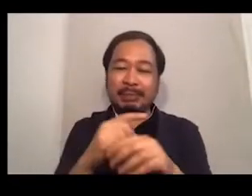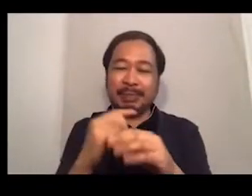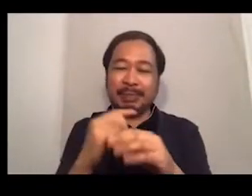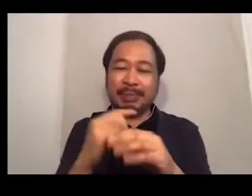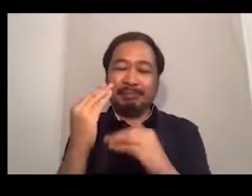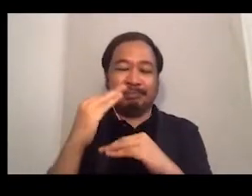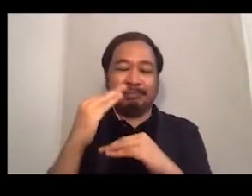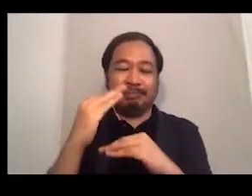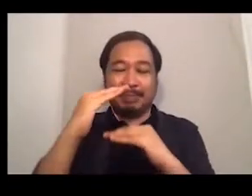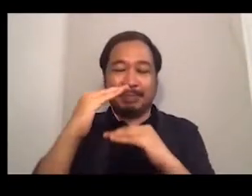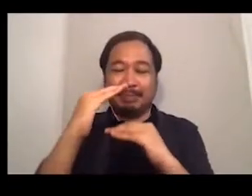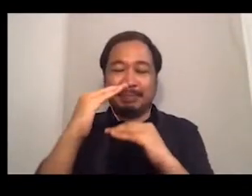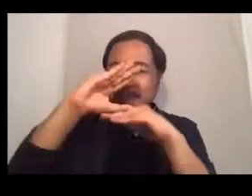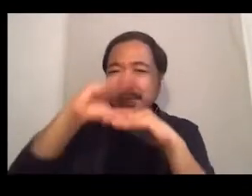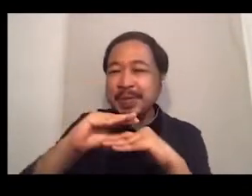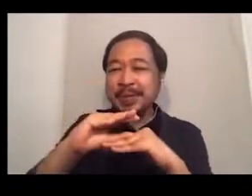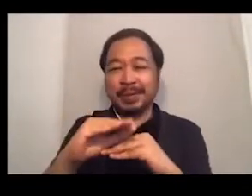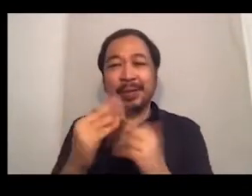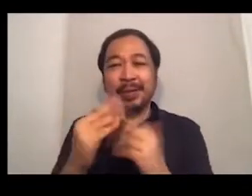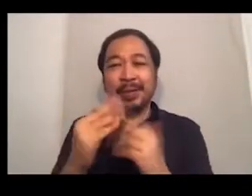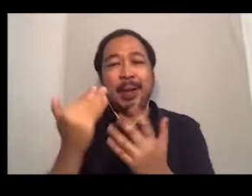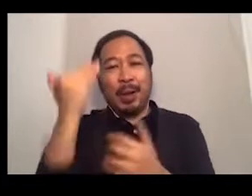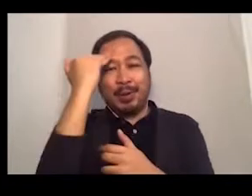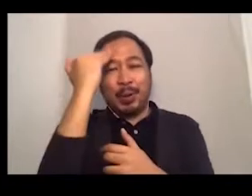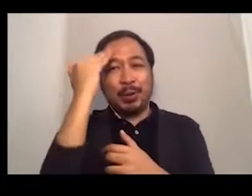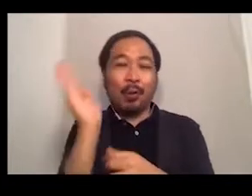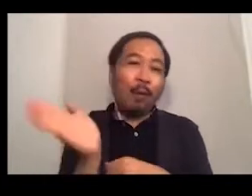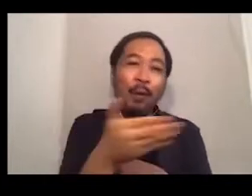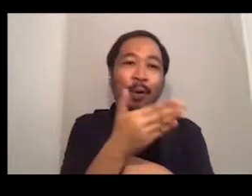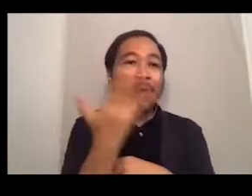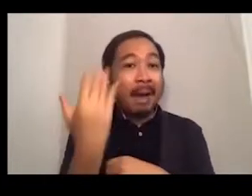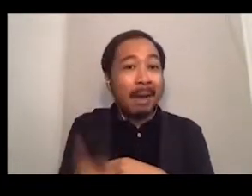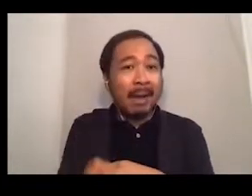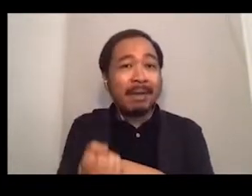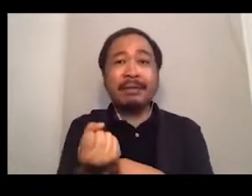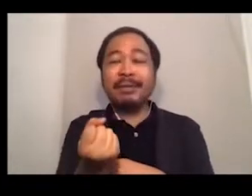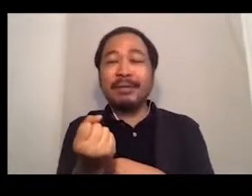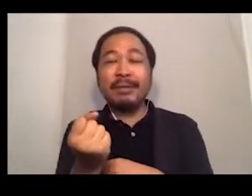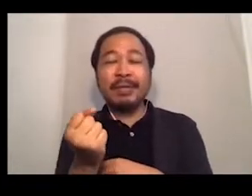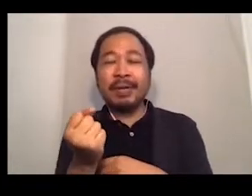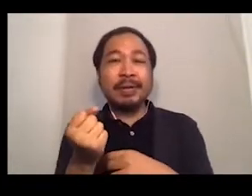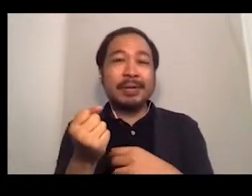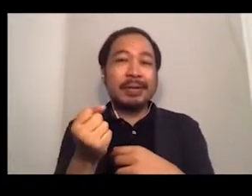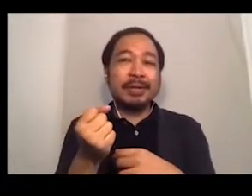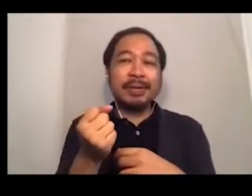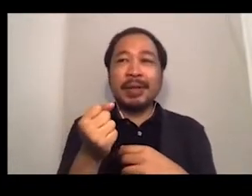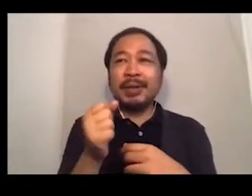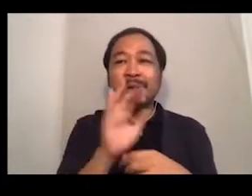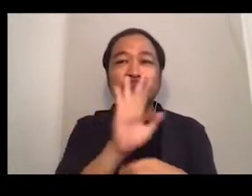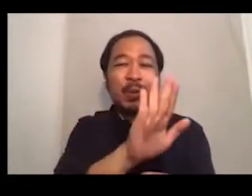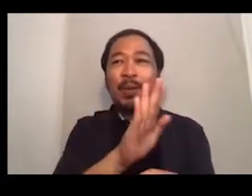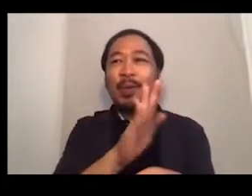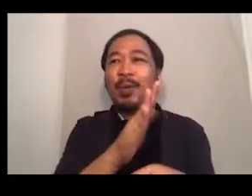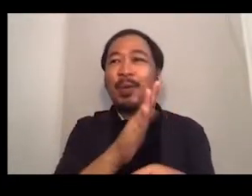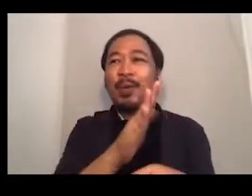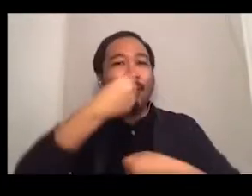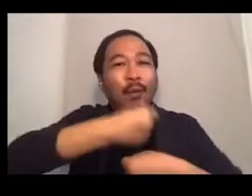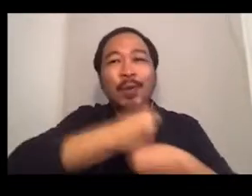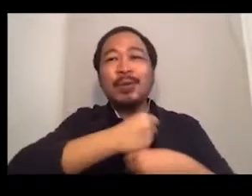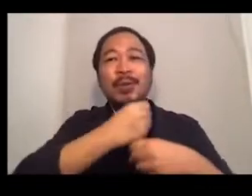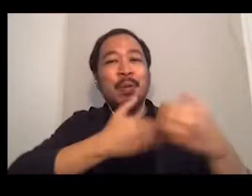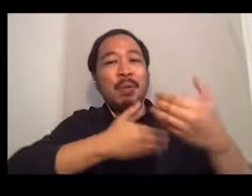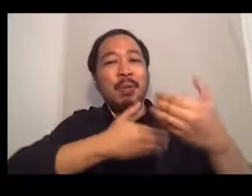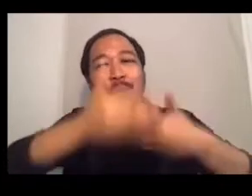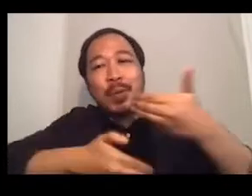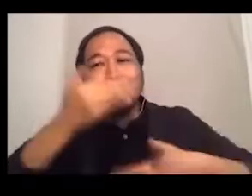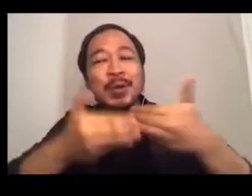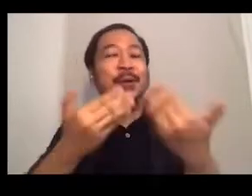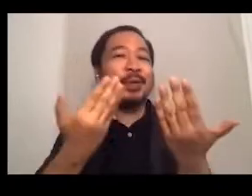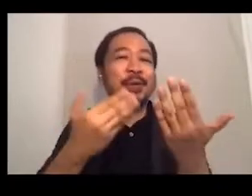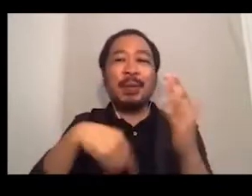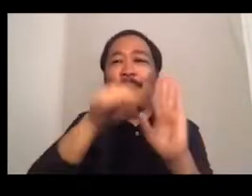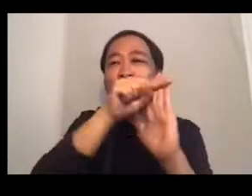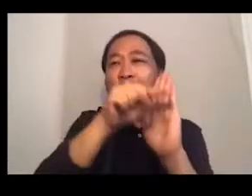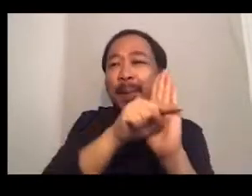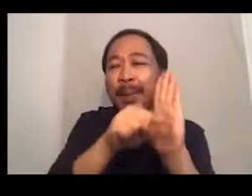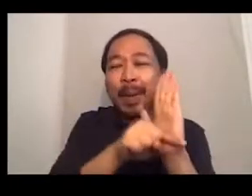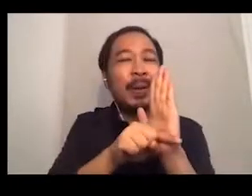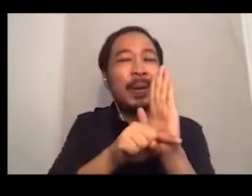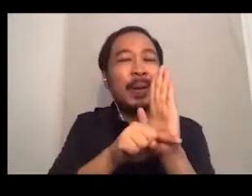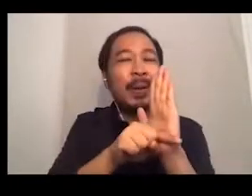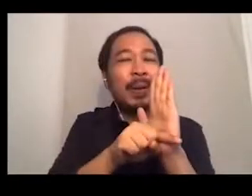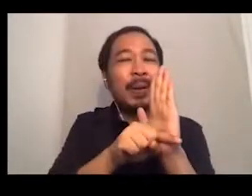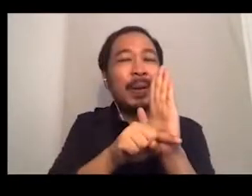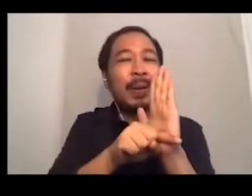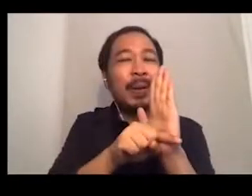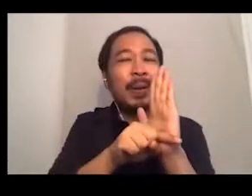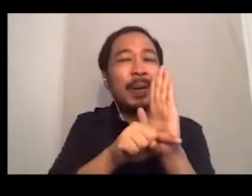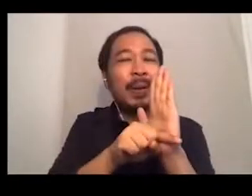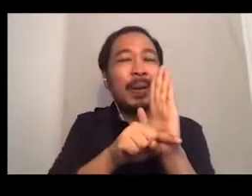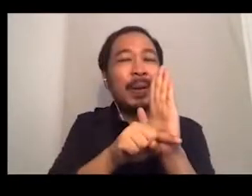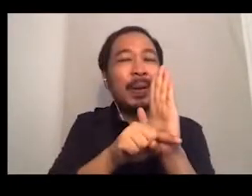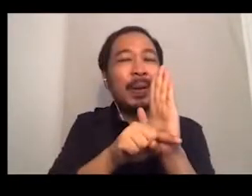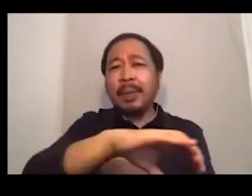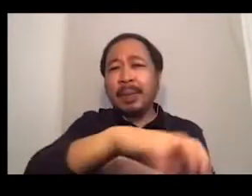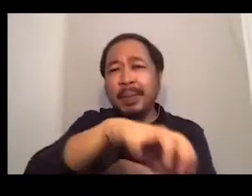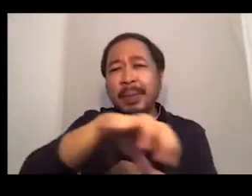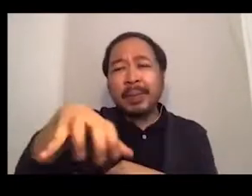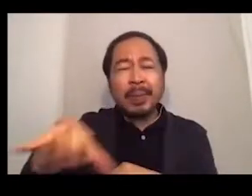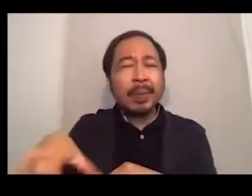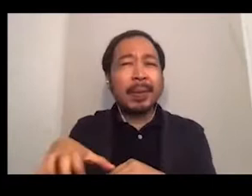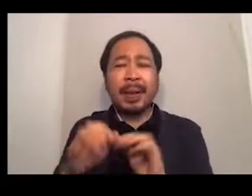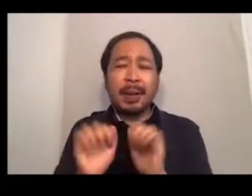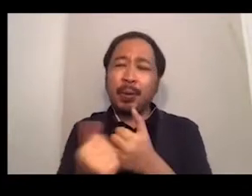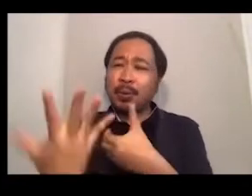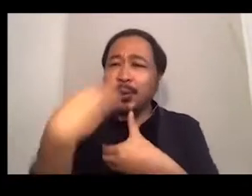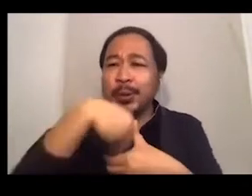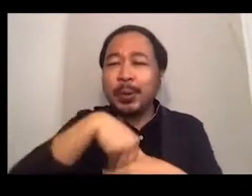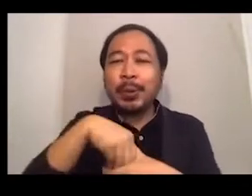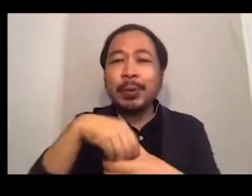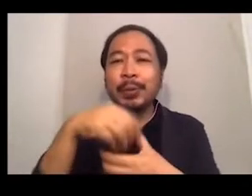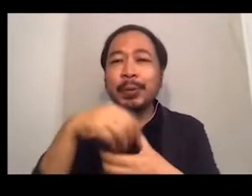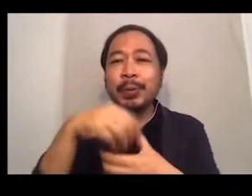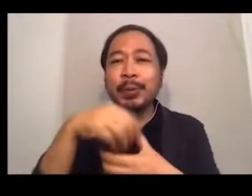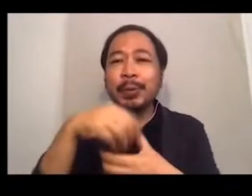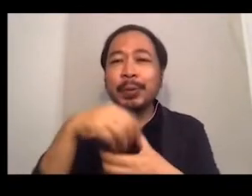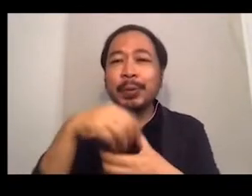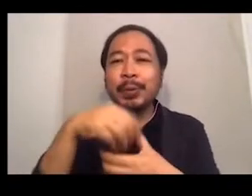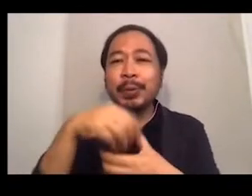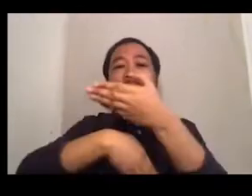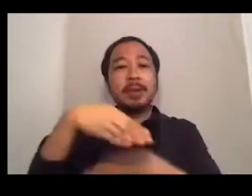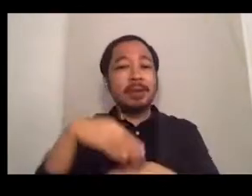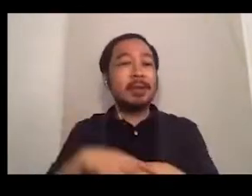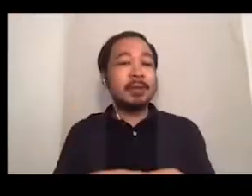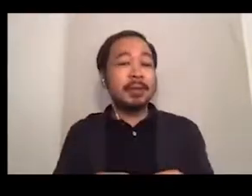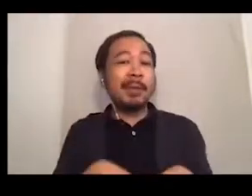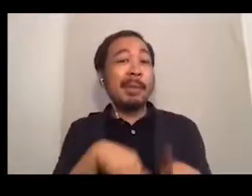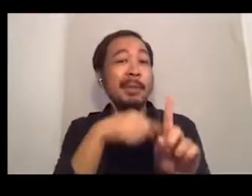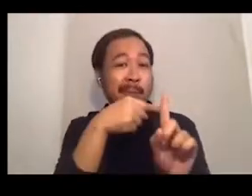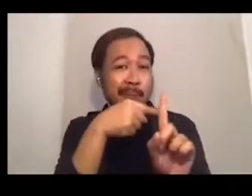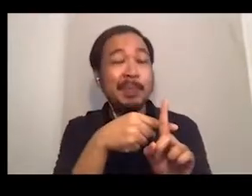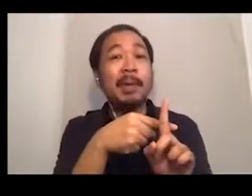and systems and mechanisms in place to engage our people with disabilities and also look at ways to address the needs of our people with disabilities.